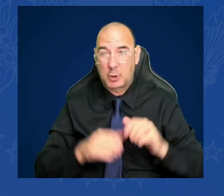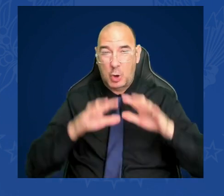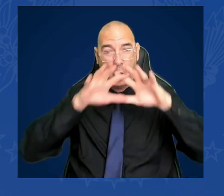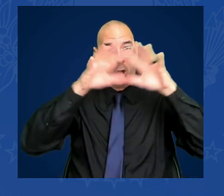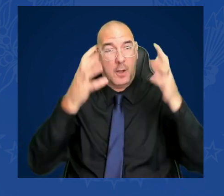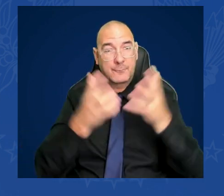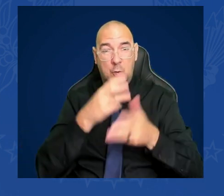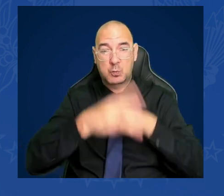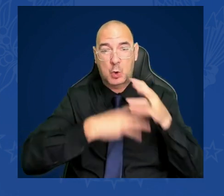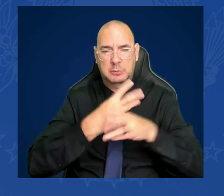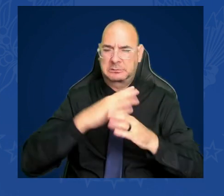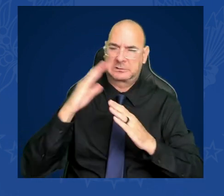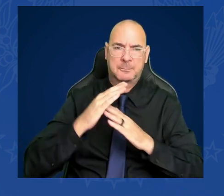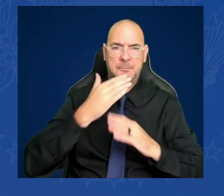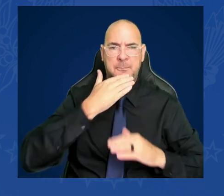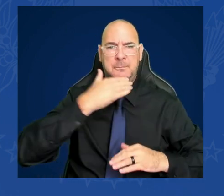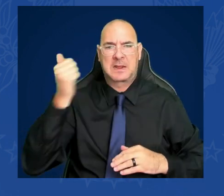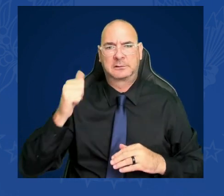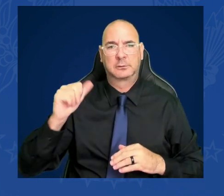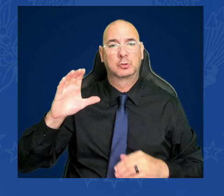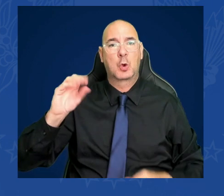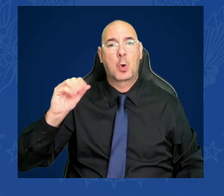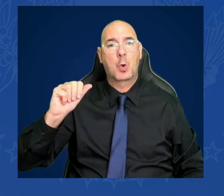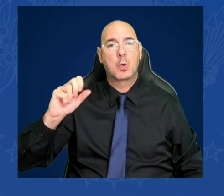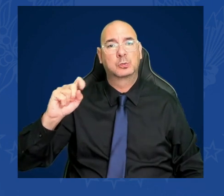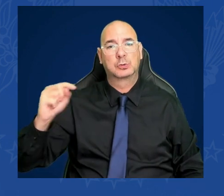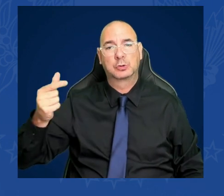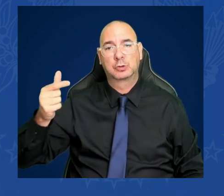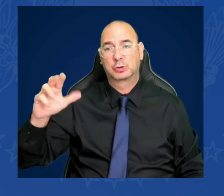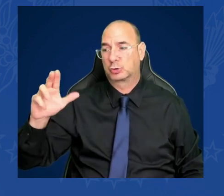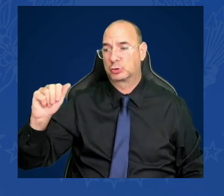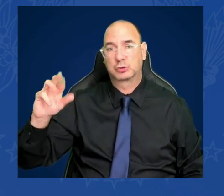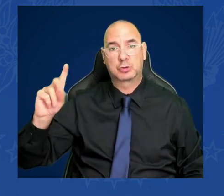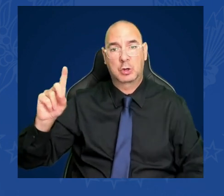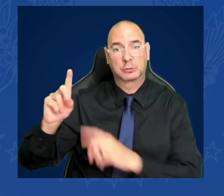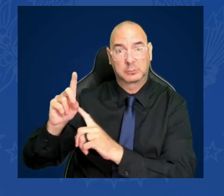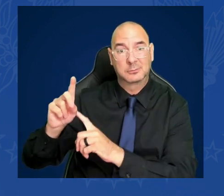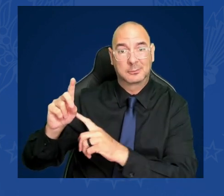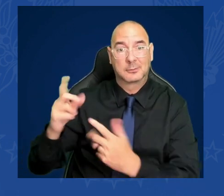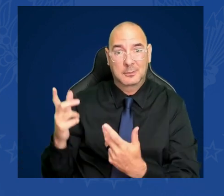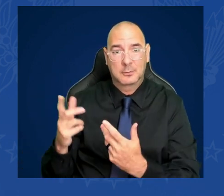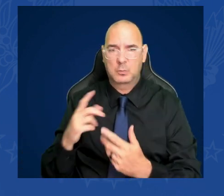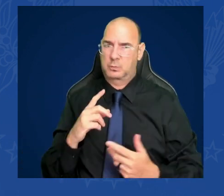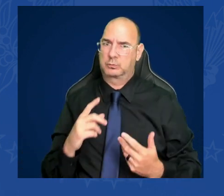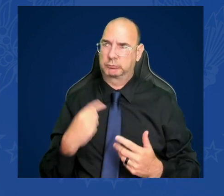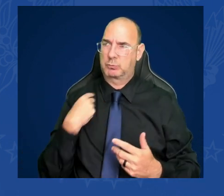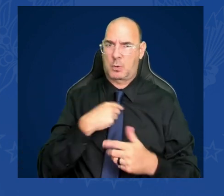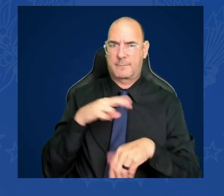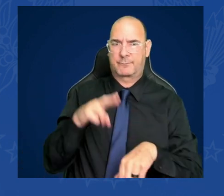A Coast Guard, I should note, that has been strengthened, of course, under the leadership of Admiral Schultz,